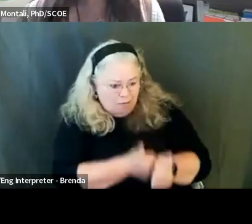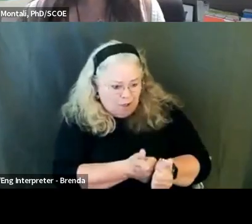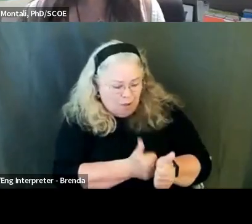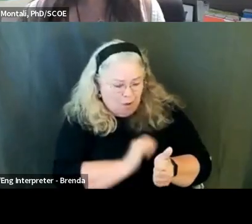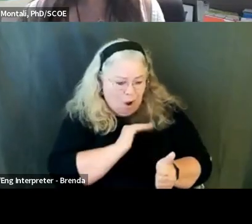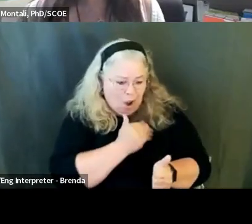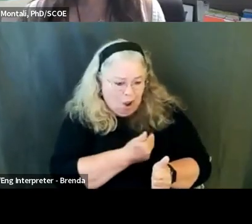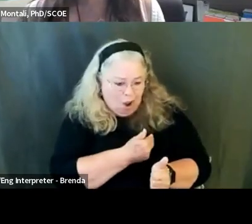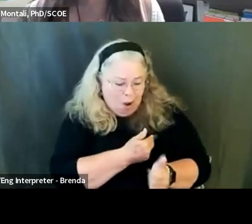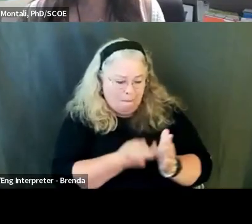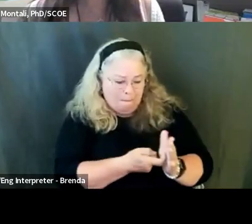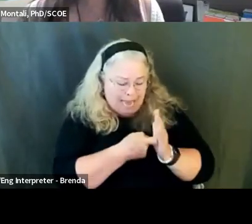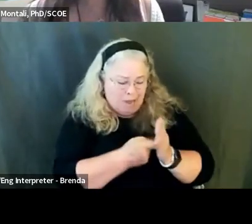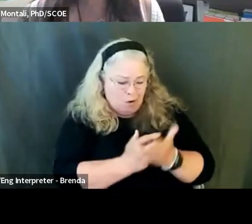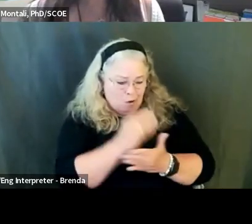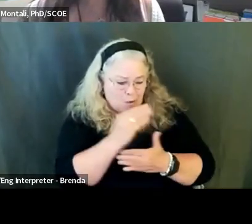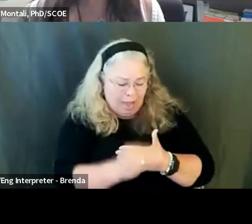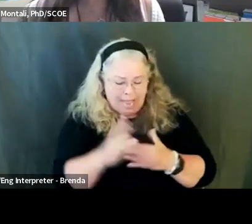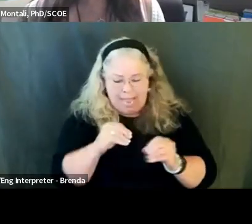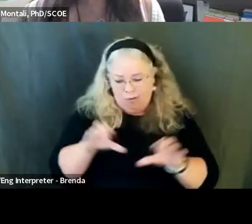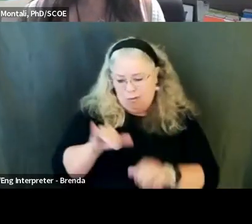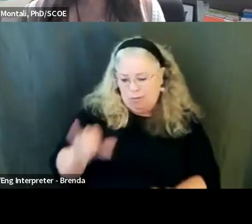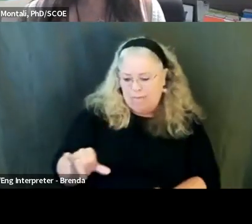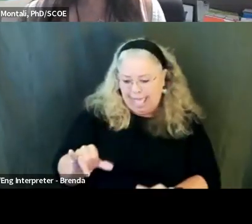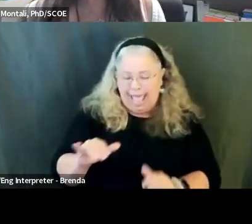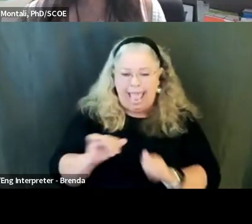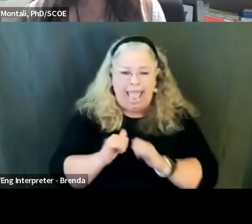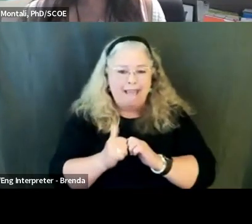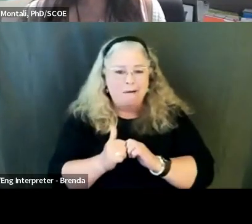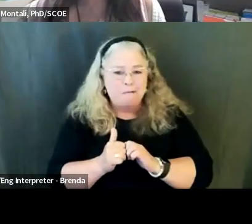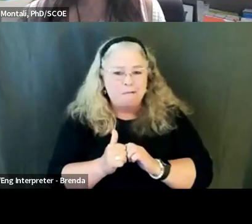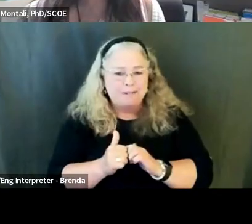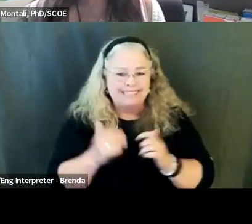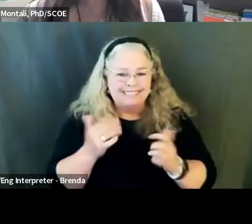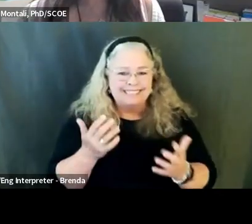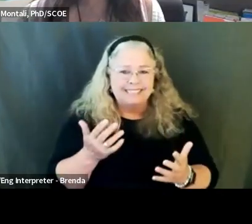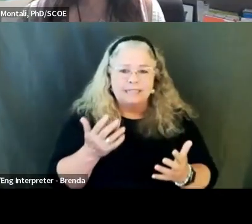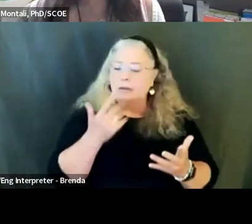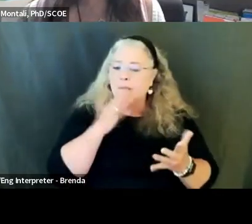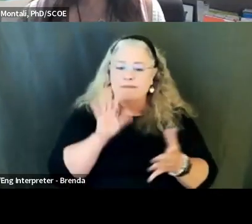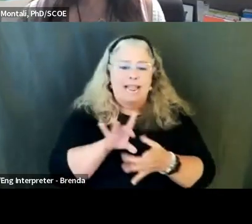to maintain what we need to do? And I think just letting go and saying you know what. Let's try